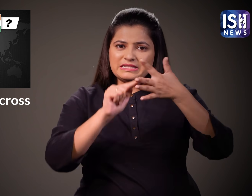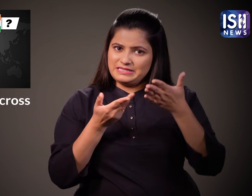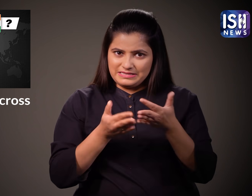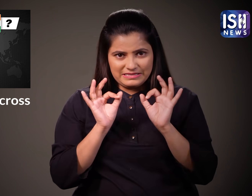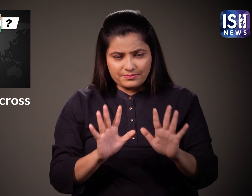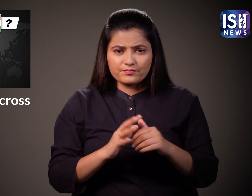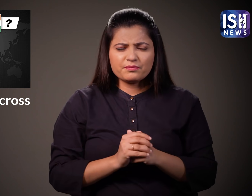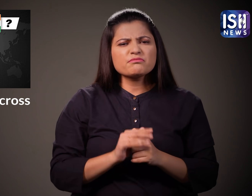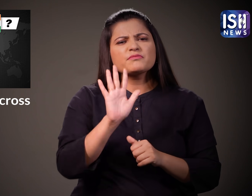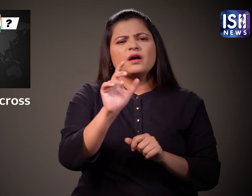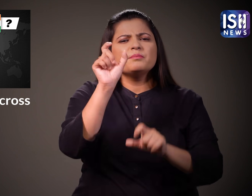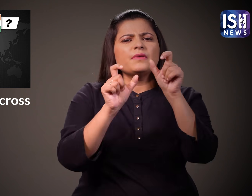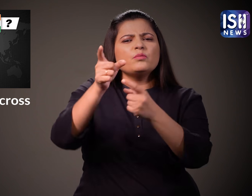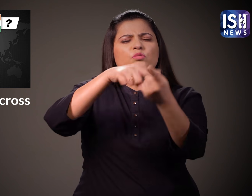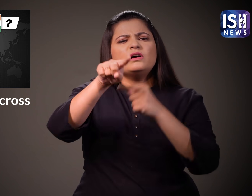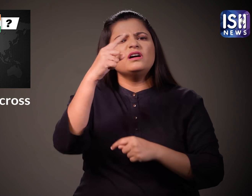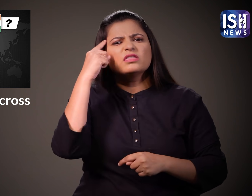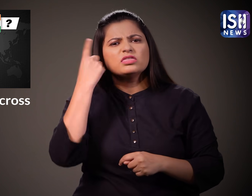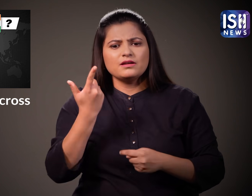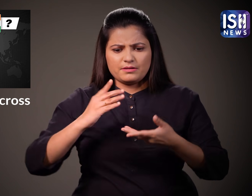So these were the points. Now what do you think?